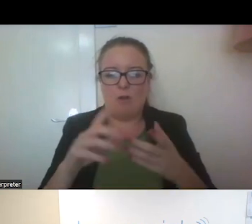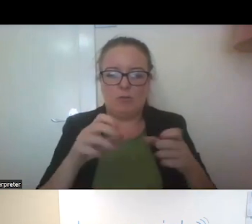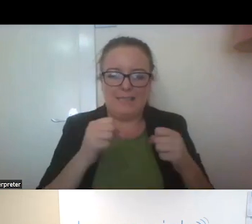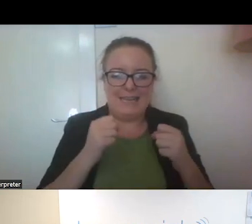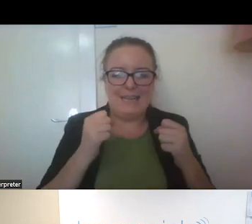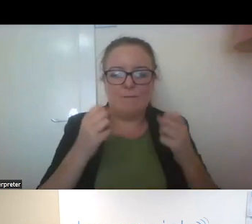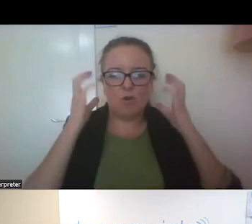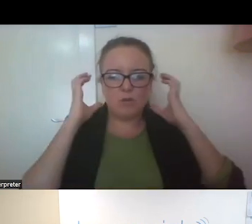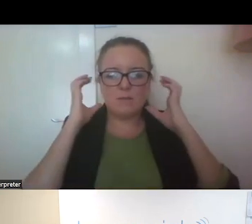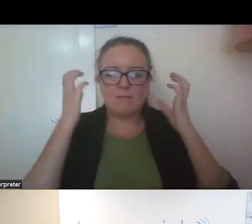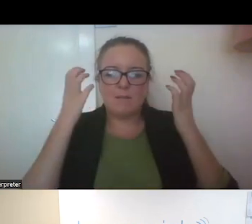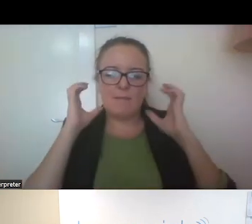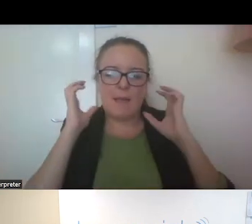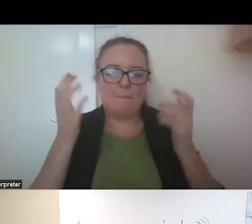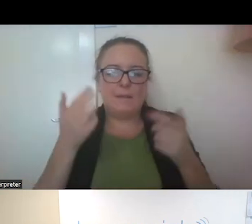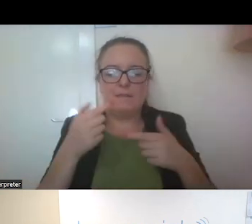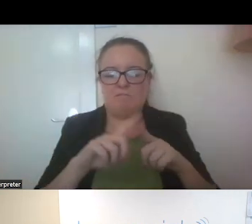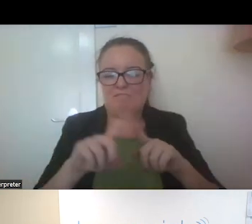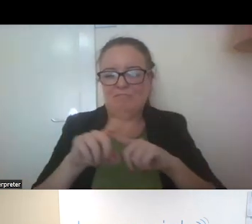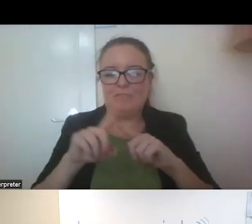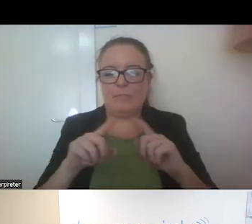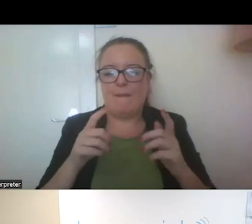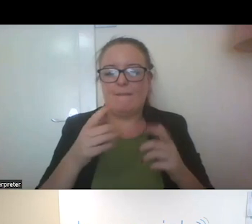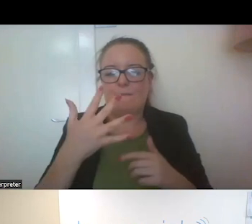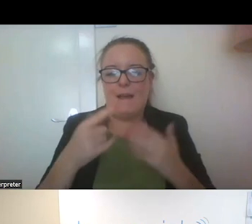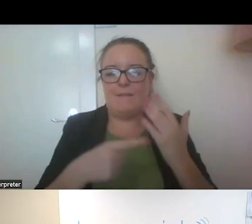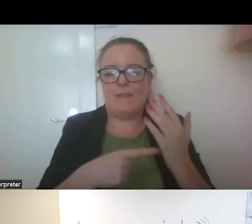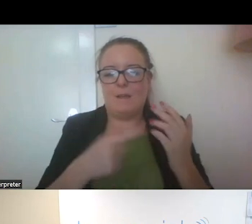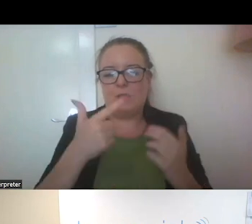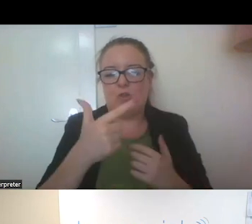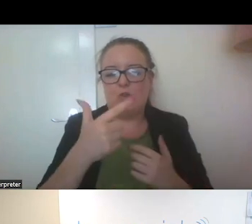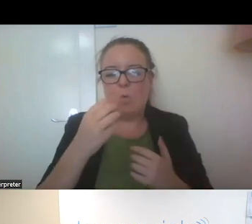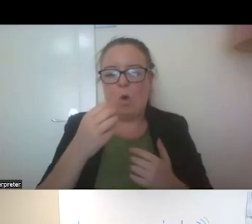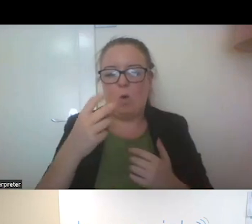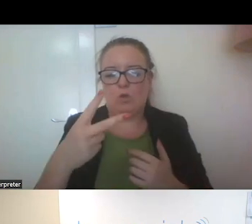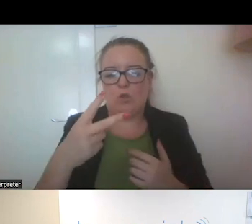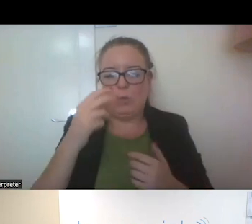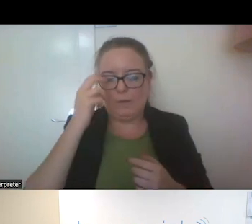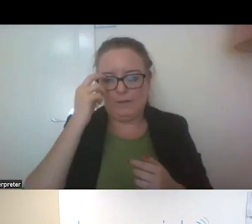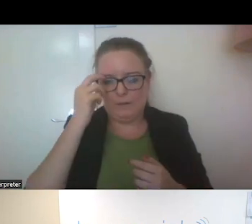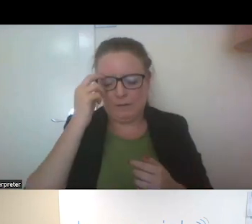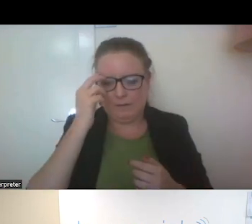And that is £5,202. Obviously, these are pound sterling.